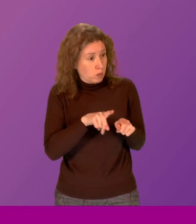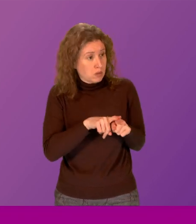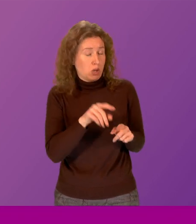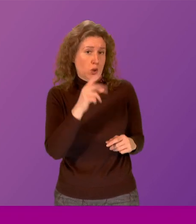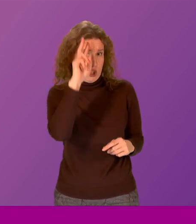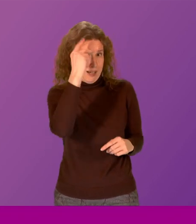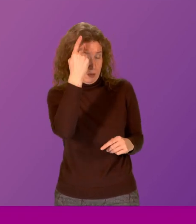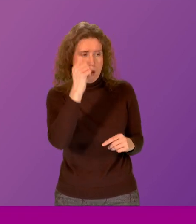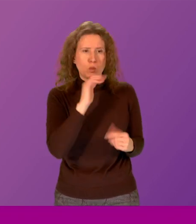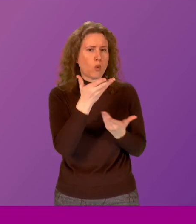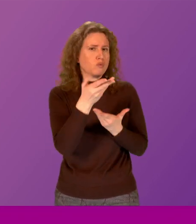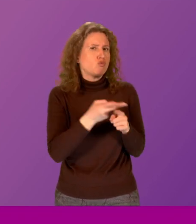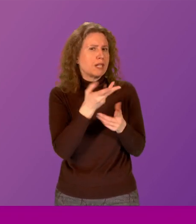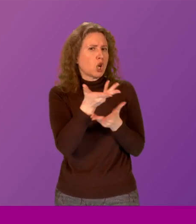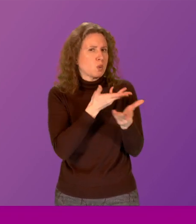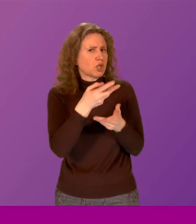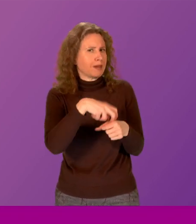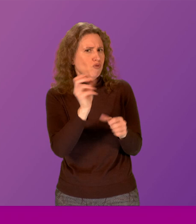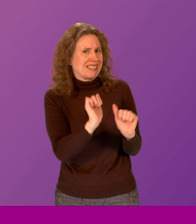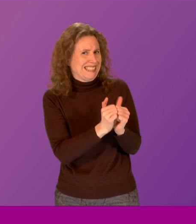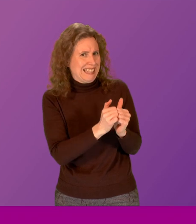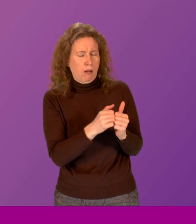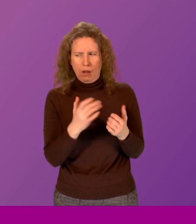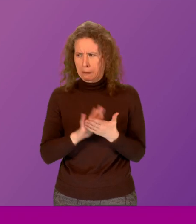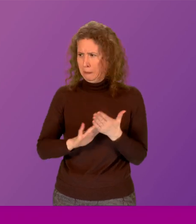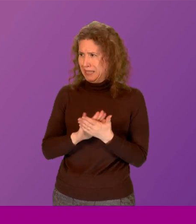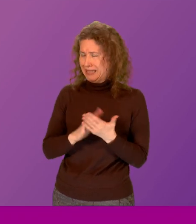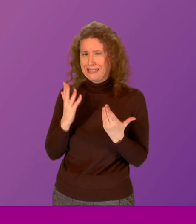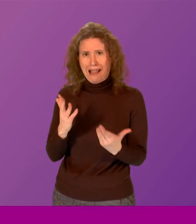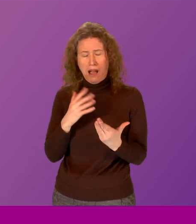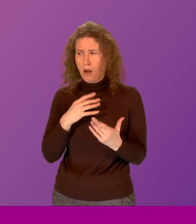renegotiate the United Kingdom’s Brexit deal. Does the First Minister agree that, in continuing to